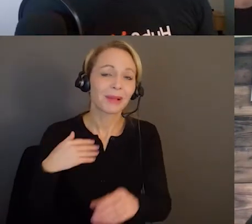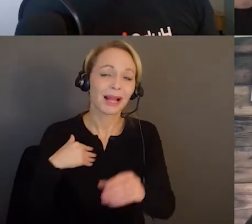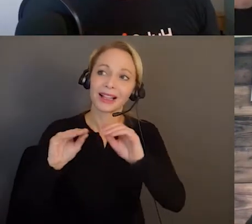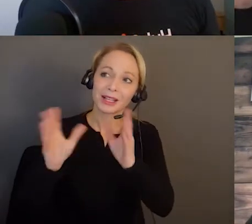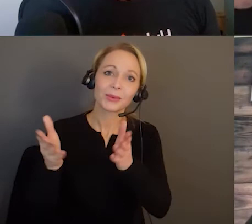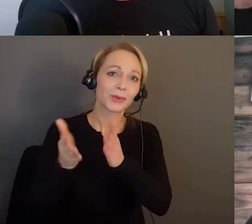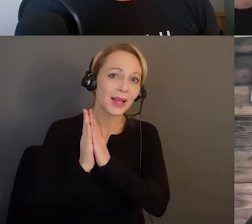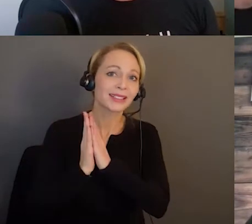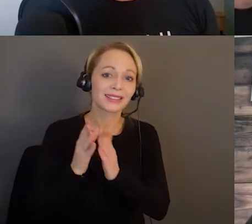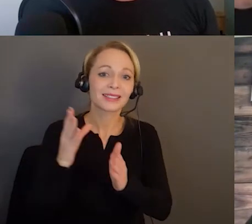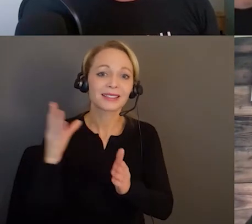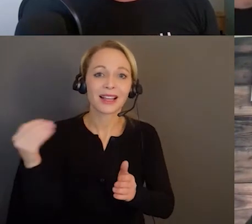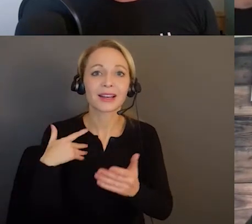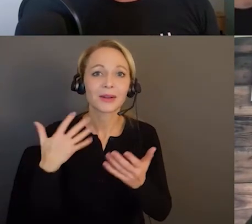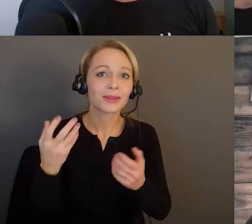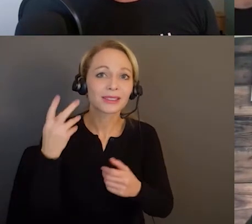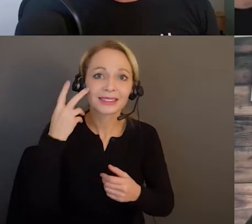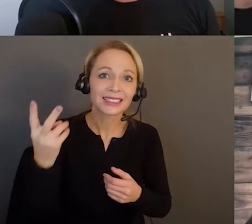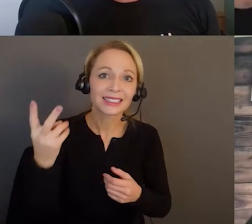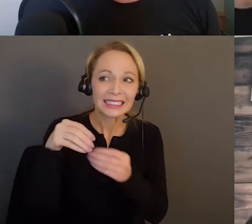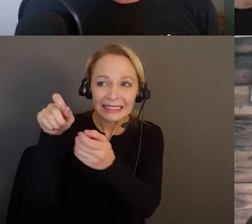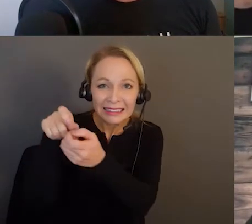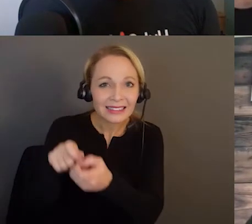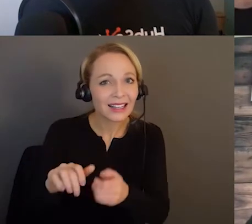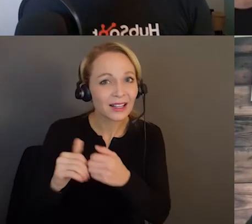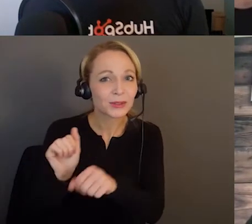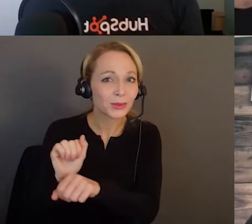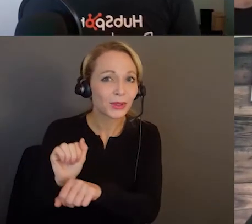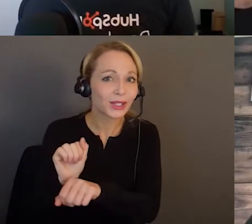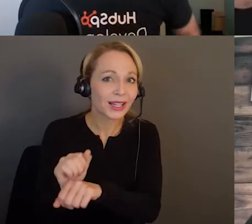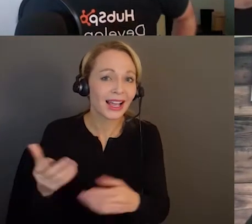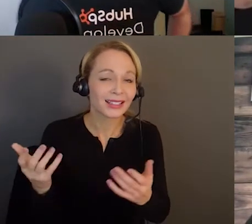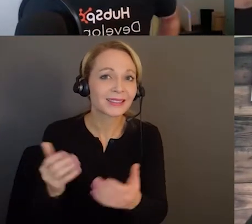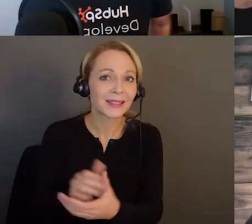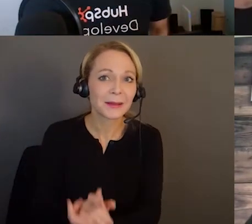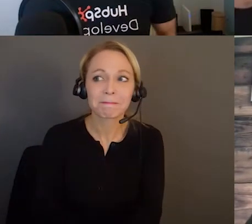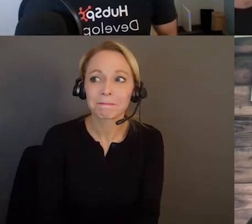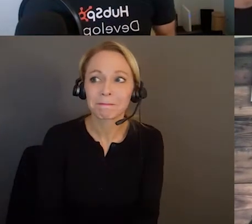ON AND WERE IN MY CLEAR REQUEST AND SEE IN DETAILS HOW IT WORKS.